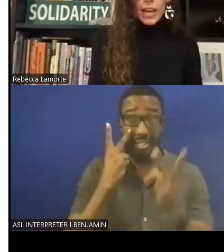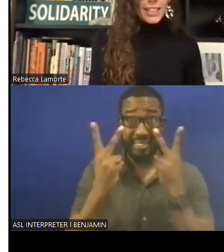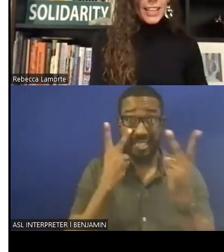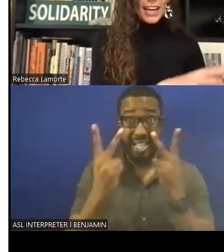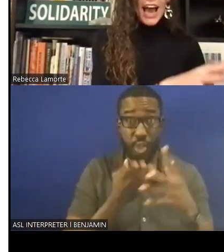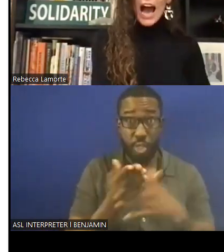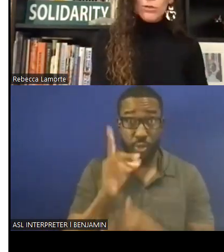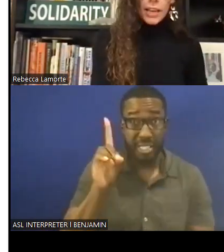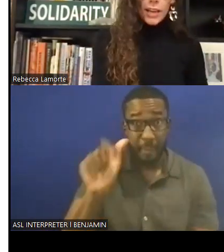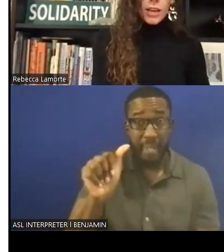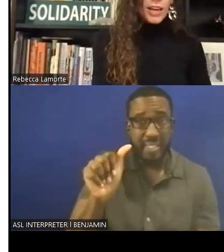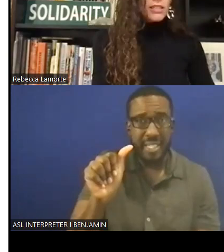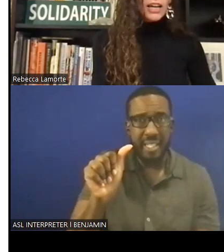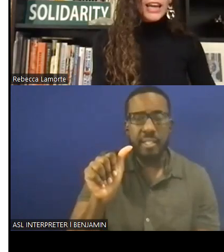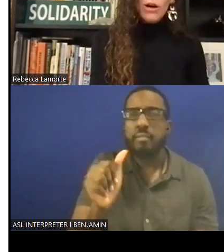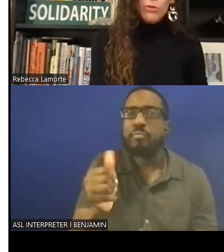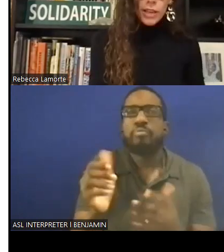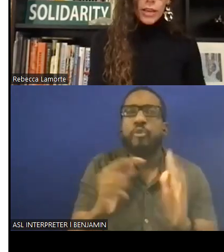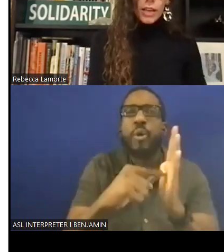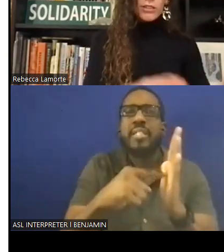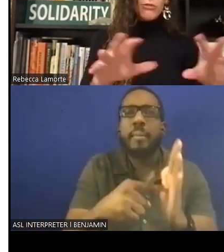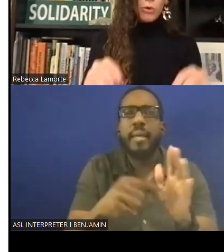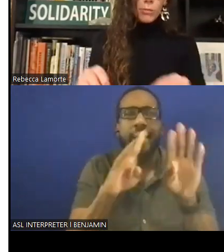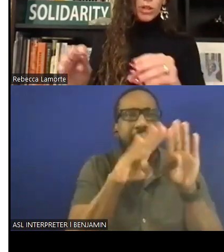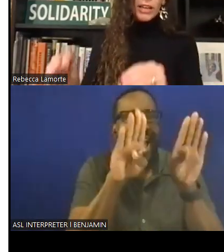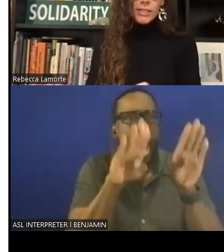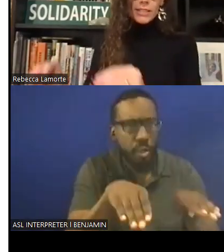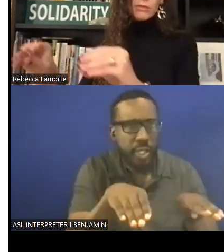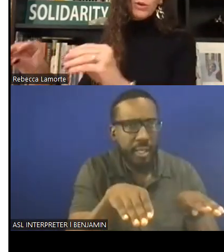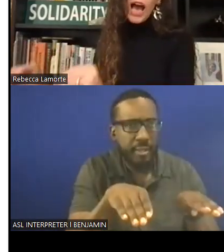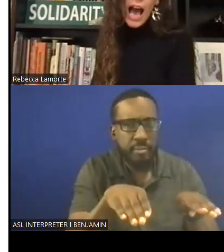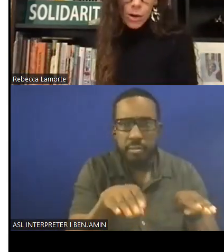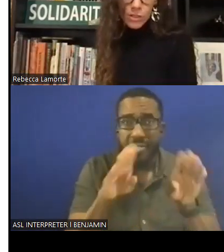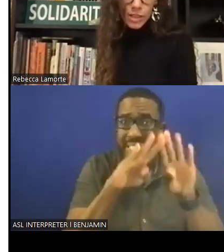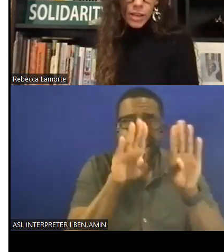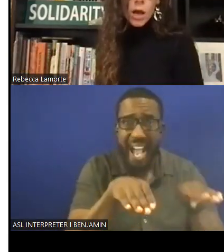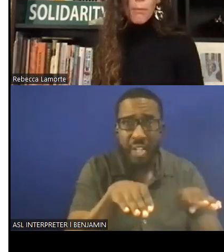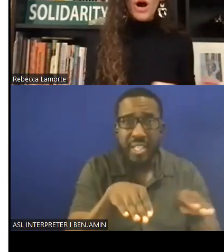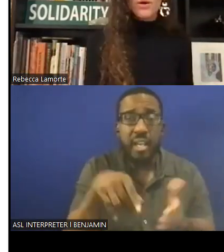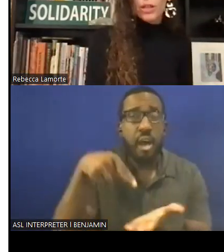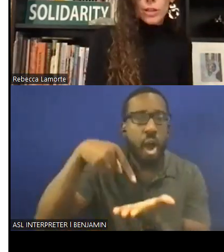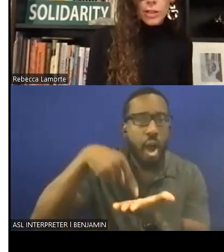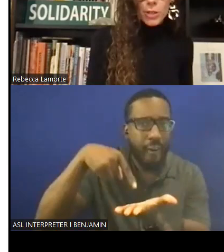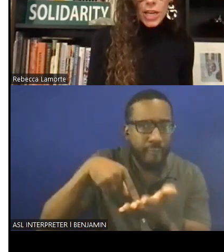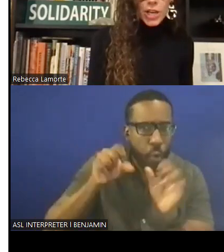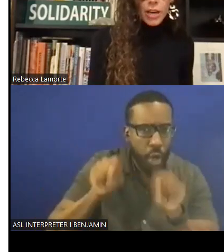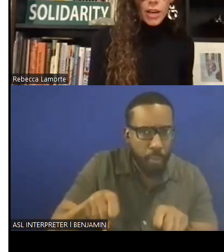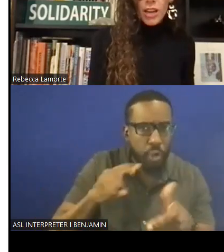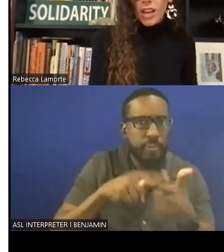like I said, housing. It's not housing. It's affordable, accessible housing. Public transportation.